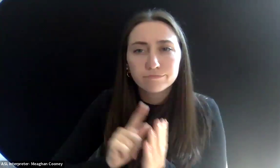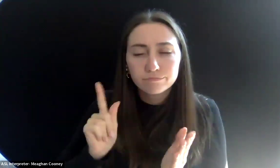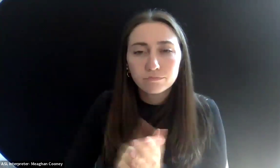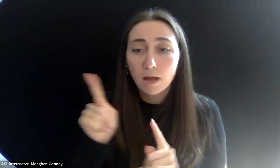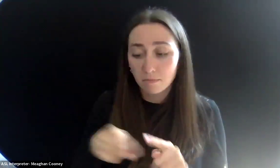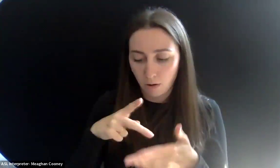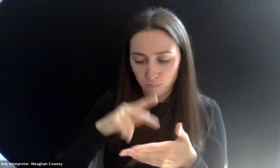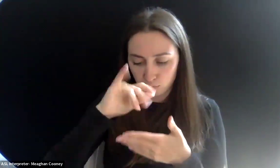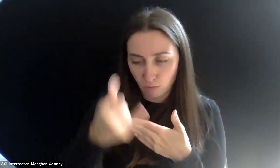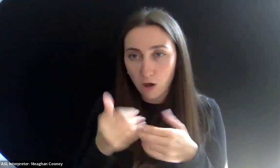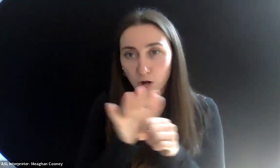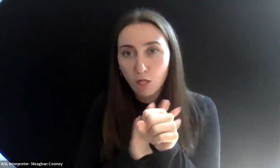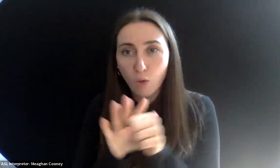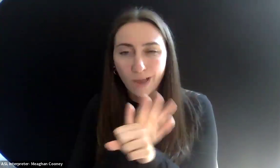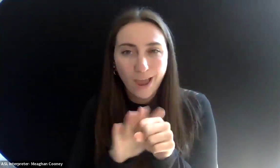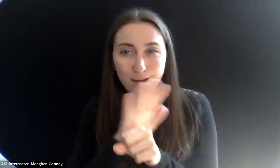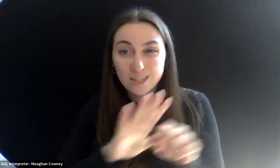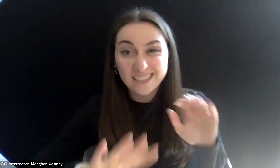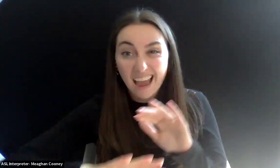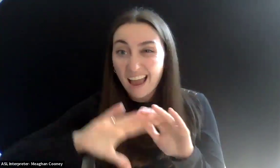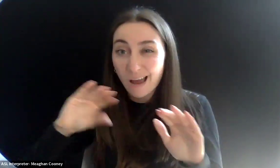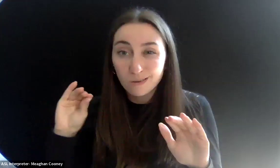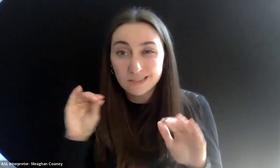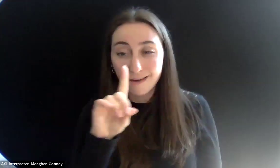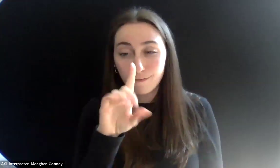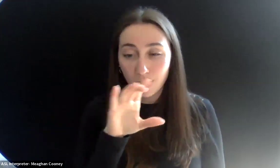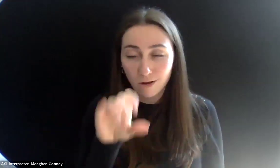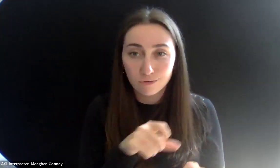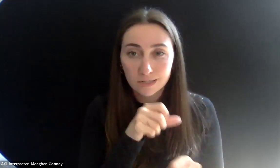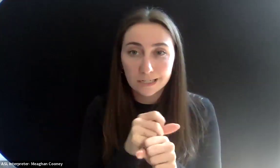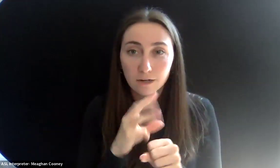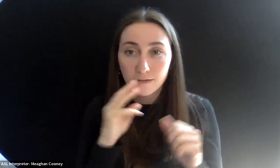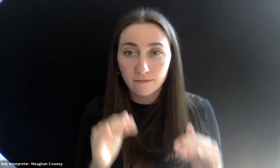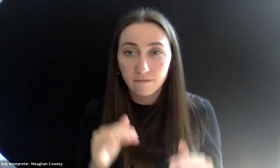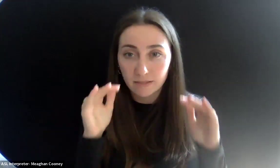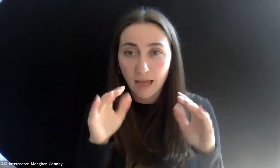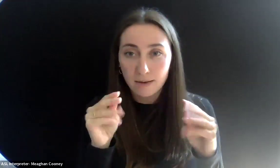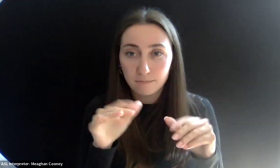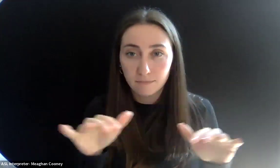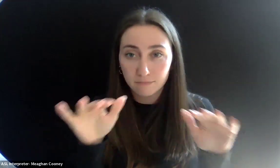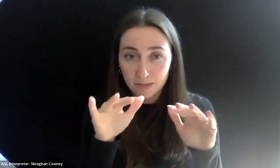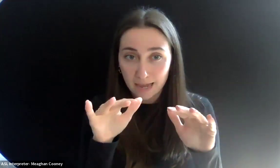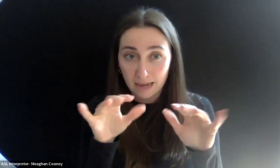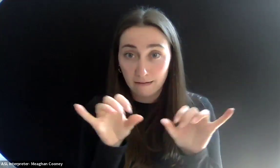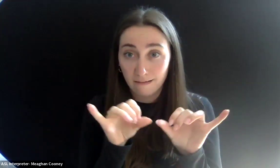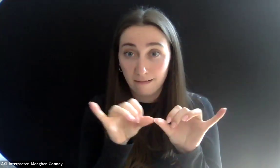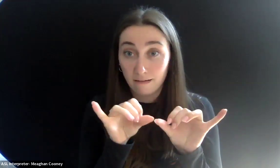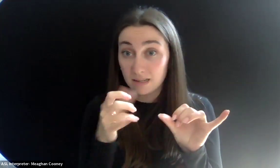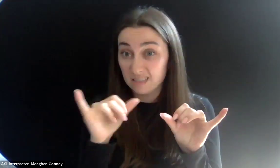locations well outside the current 100 year floodplain are being subject to extreme precipitation and flooding